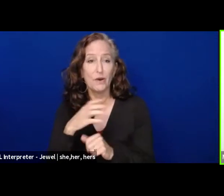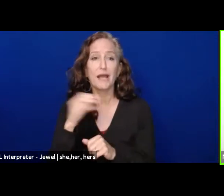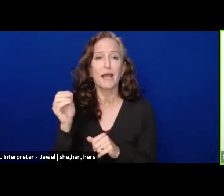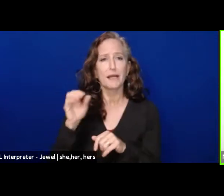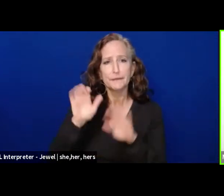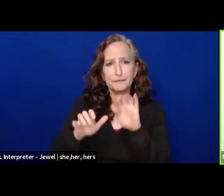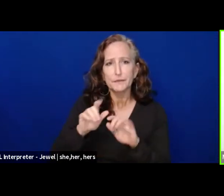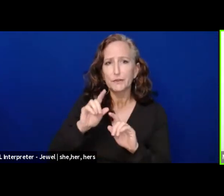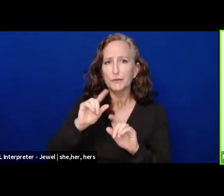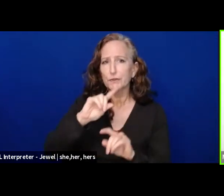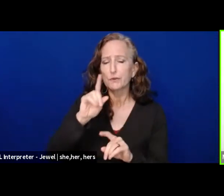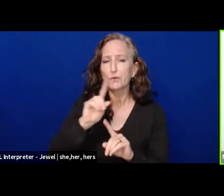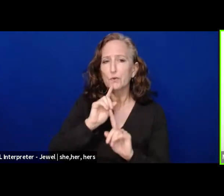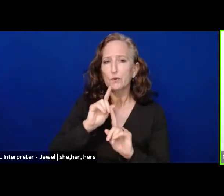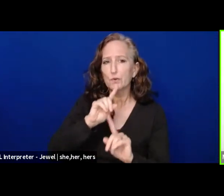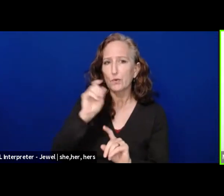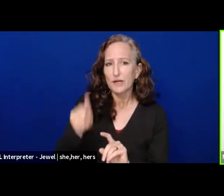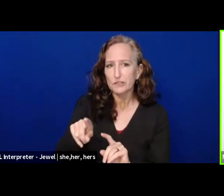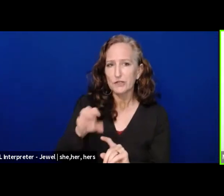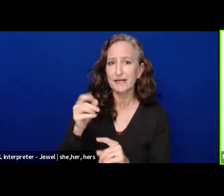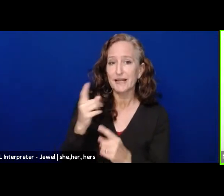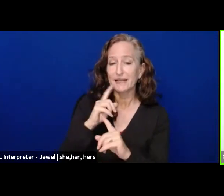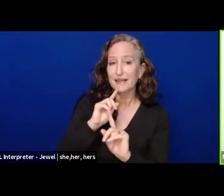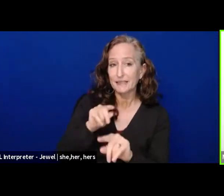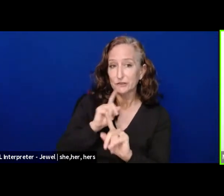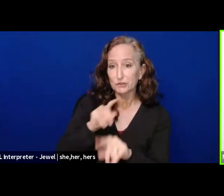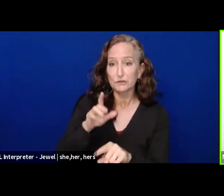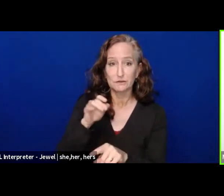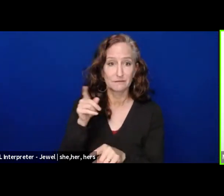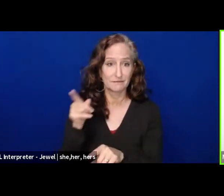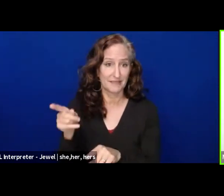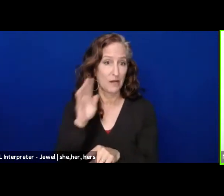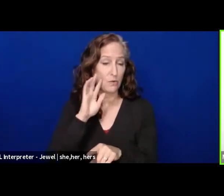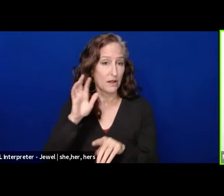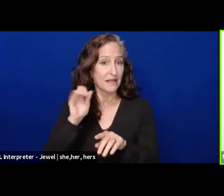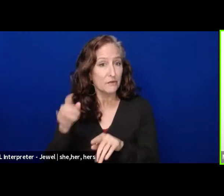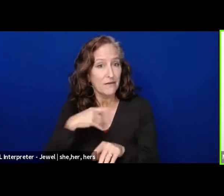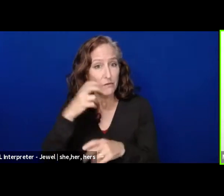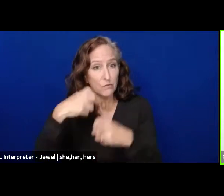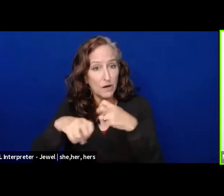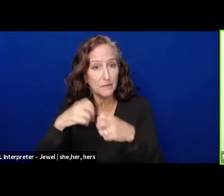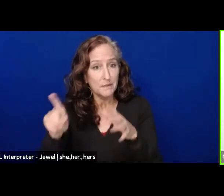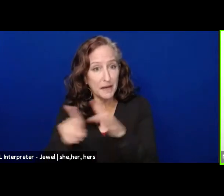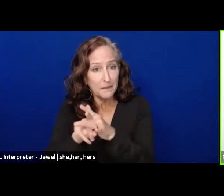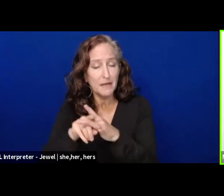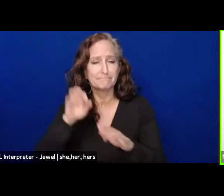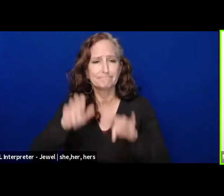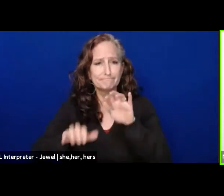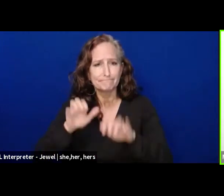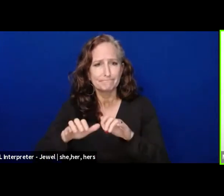They are there for you in the chat while I am speaking and please share what's resonating for